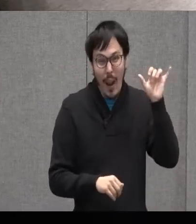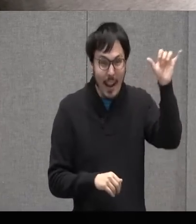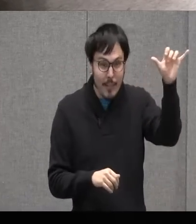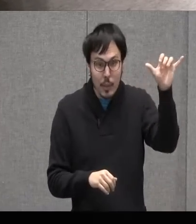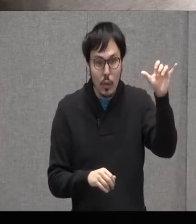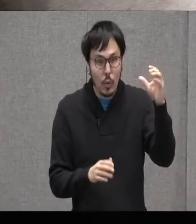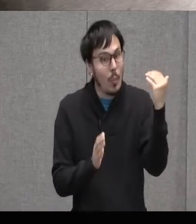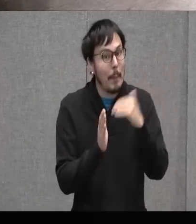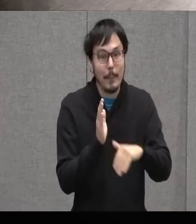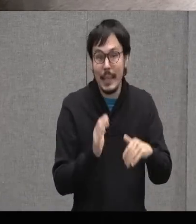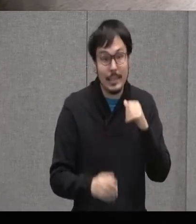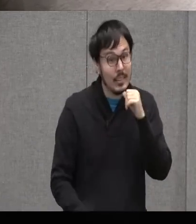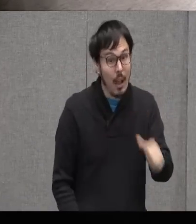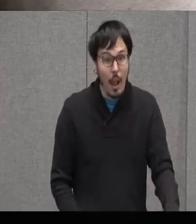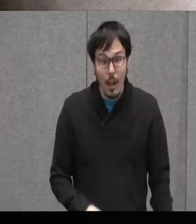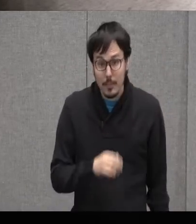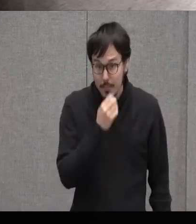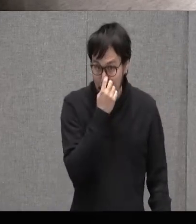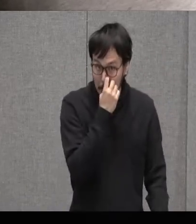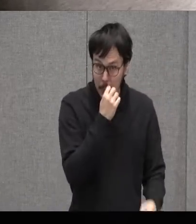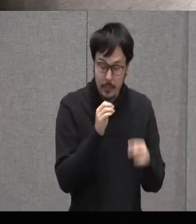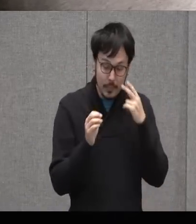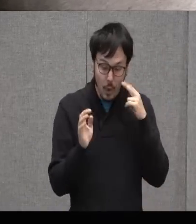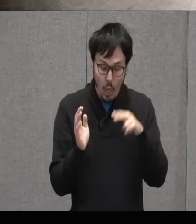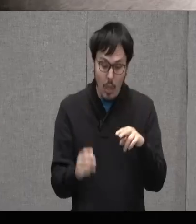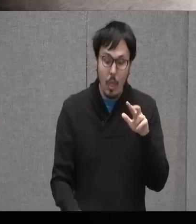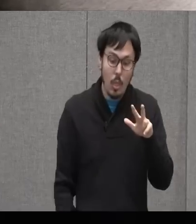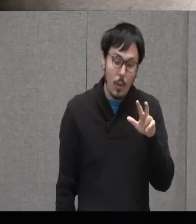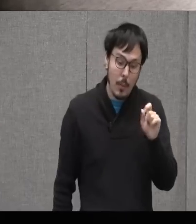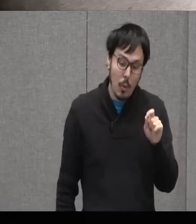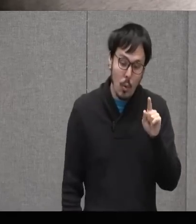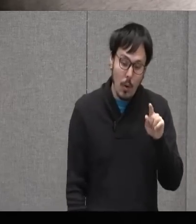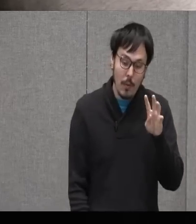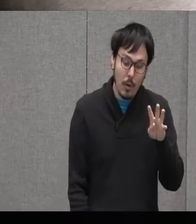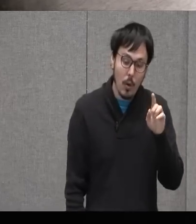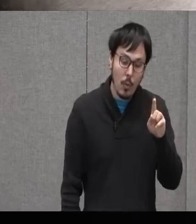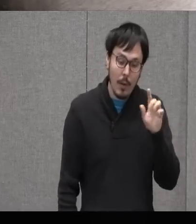like this 3.14159265358979, it can just go on and on.